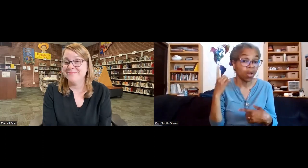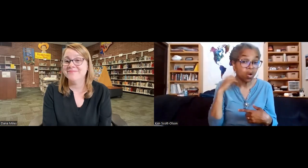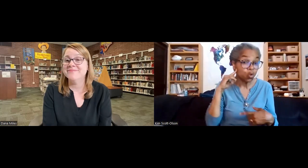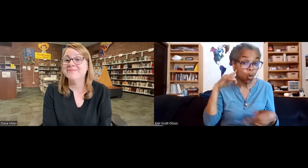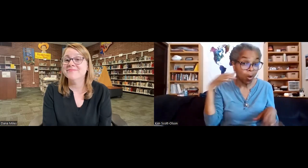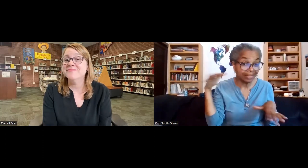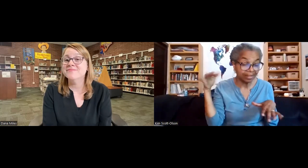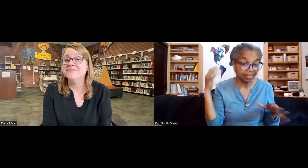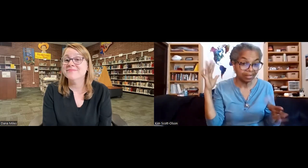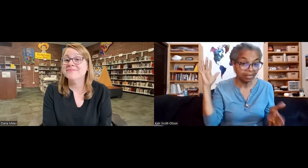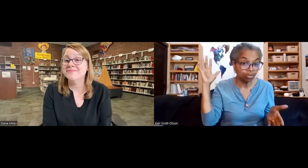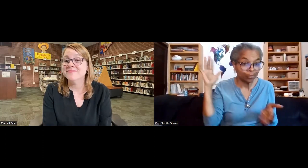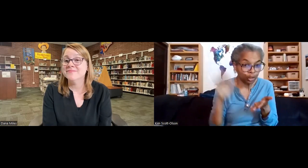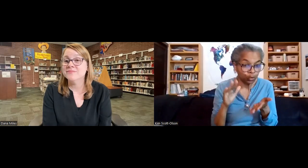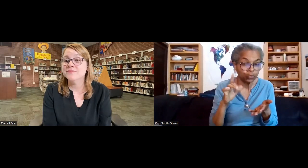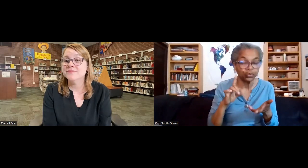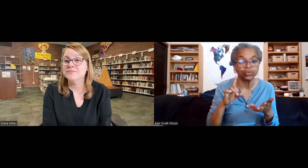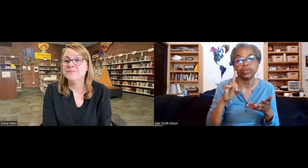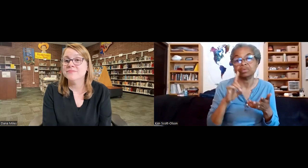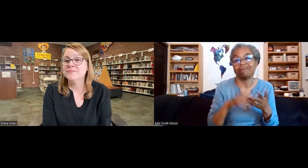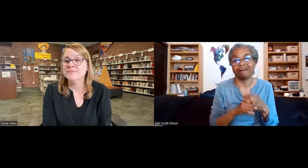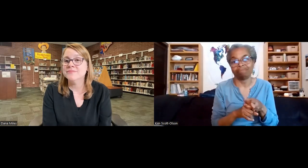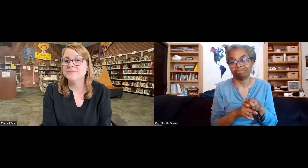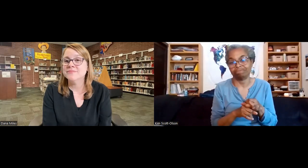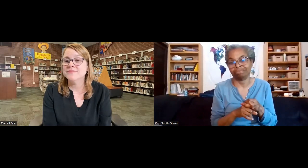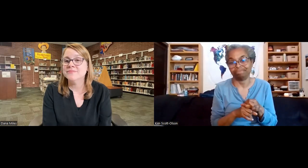as well as noise reduction.